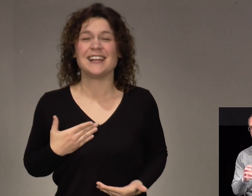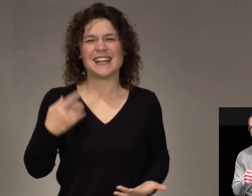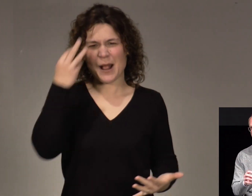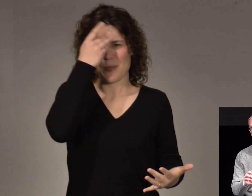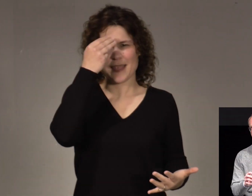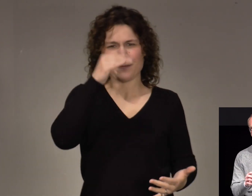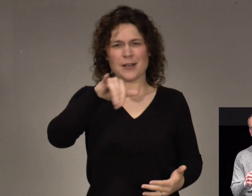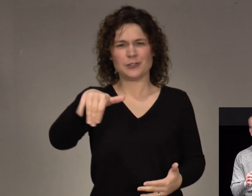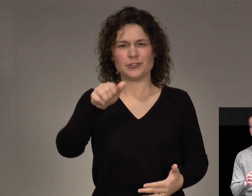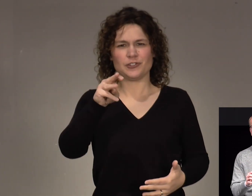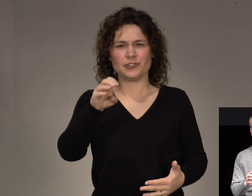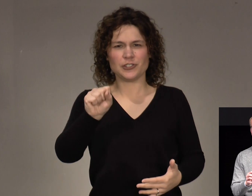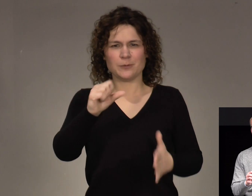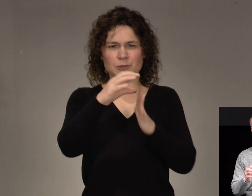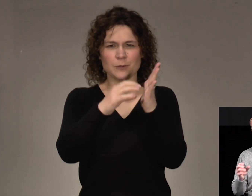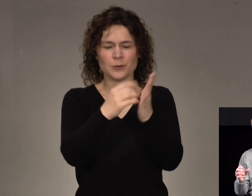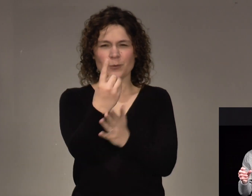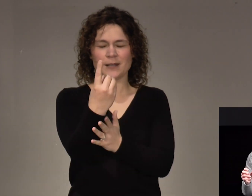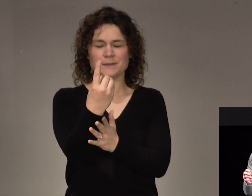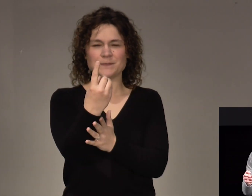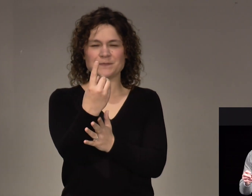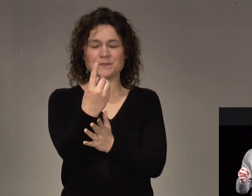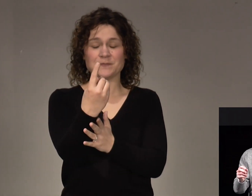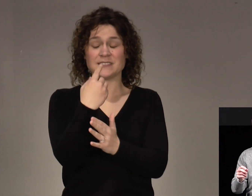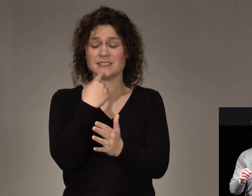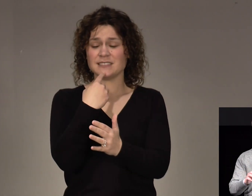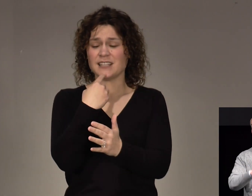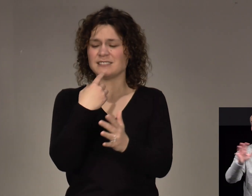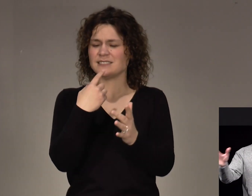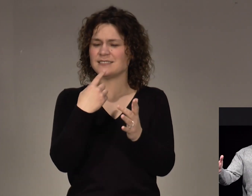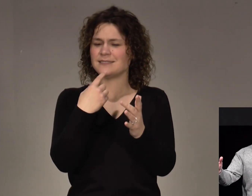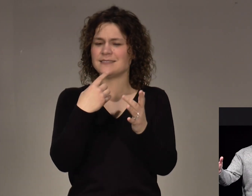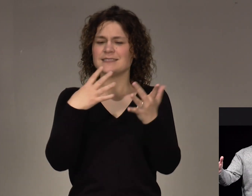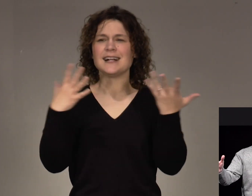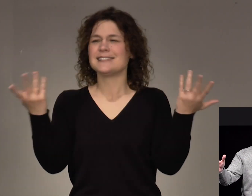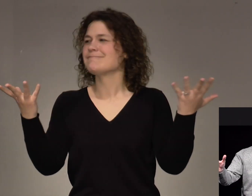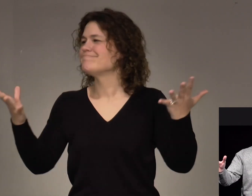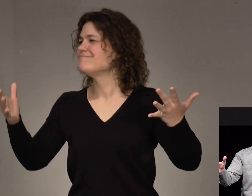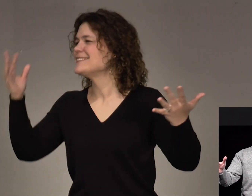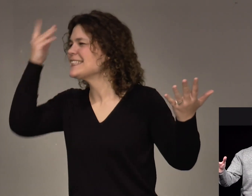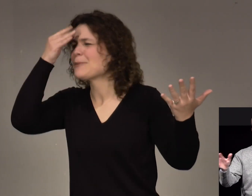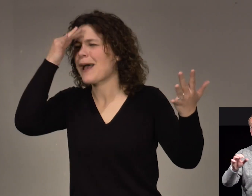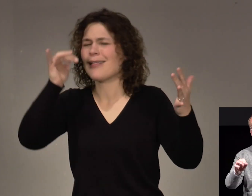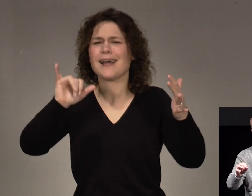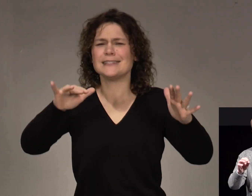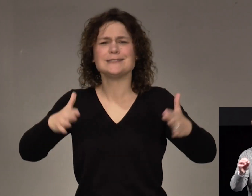chapter 1. James says: Count it all joy, brothers and sisters, when you face